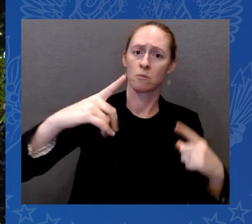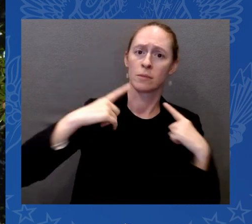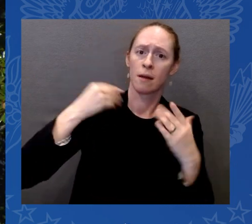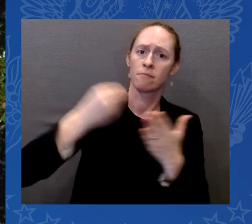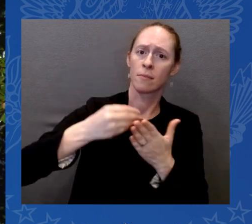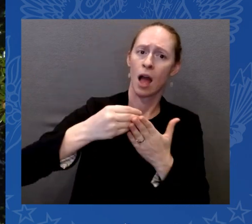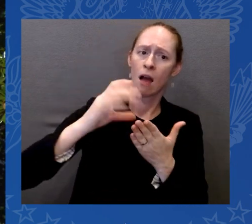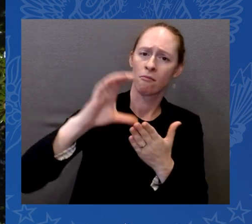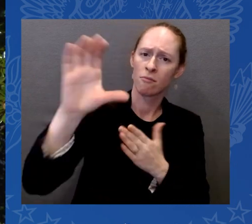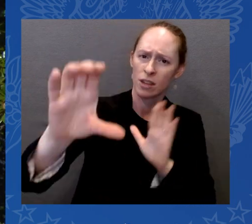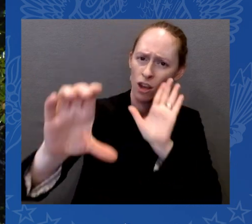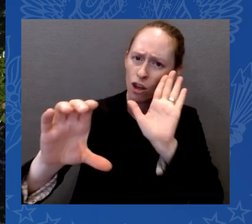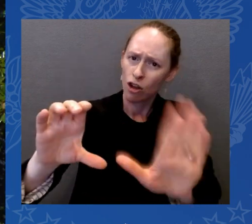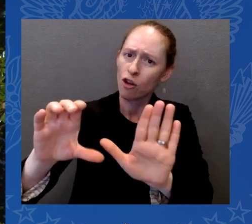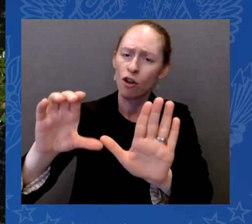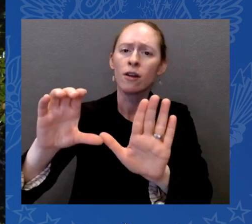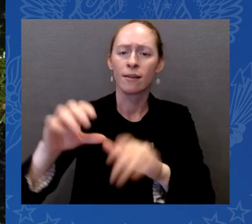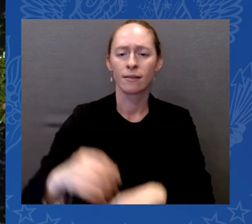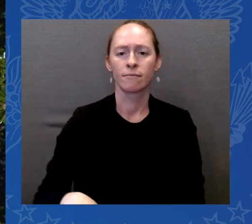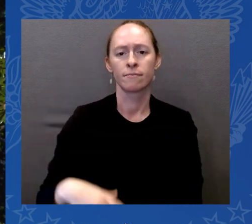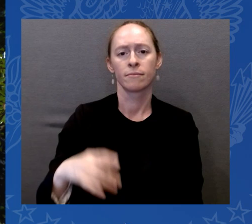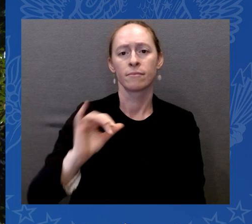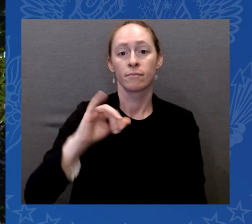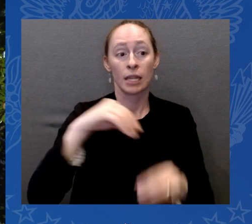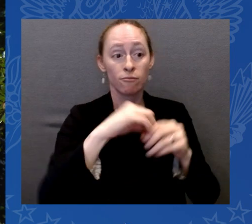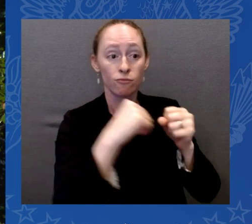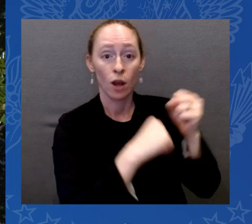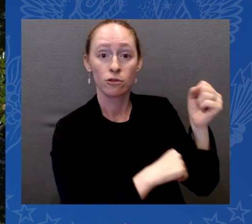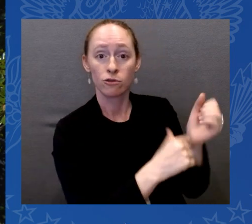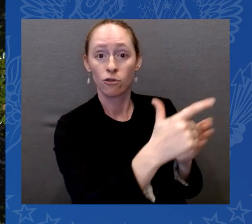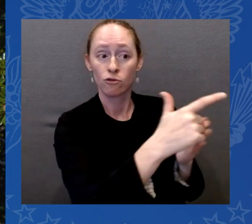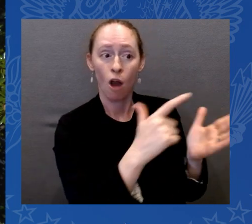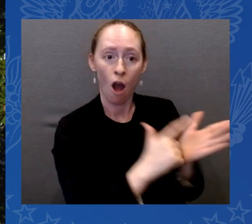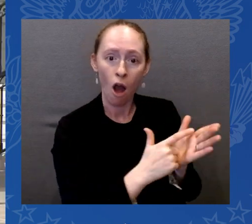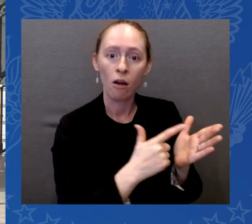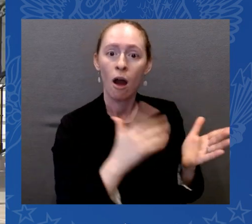won't just modernize our economy. Thanks to Joe. Thanks to President Biden.